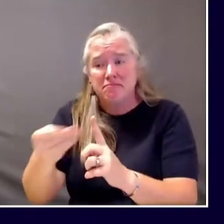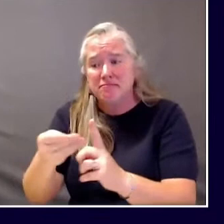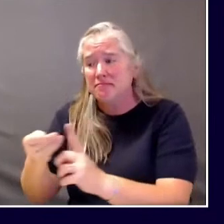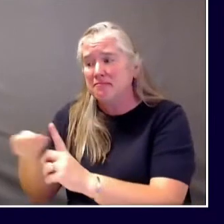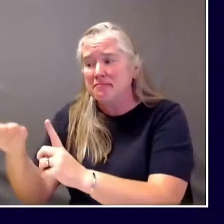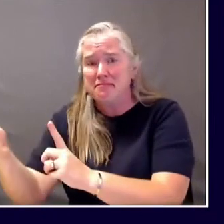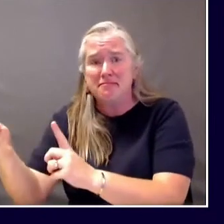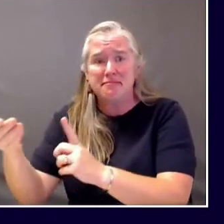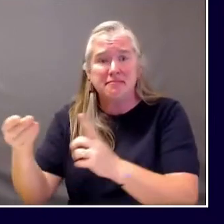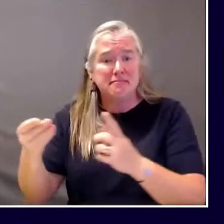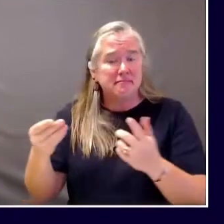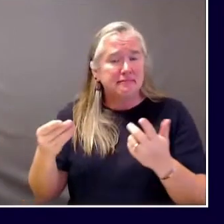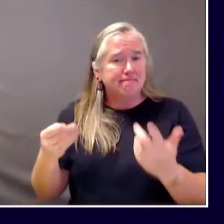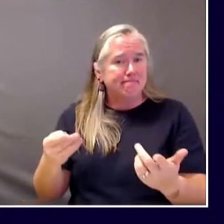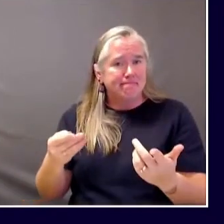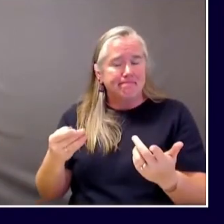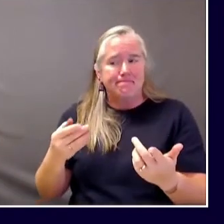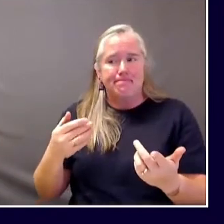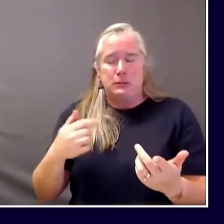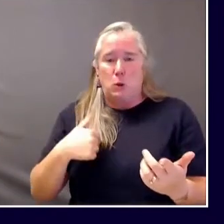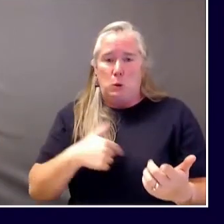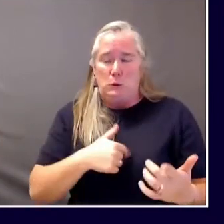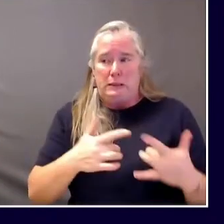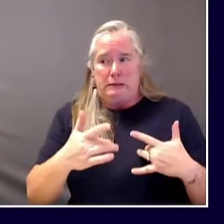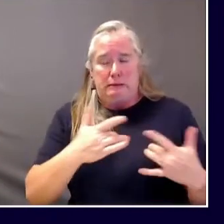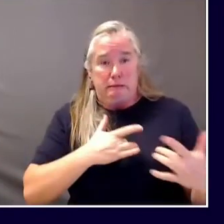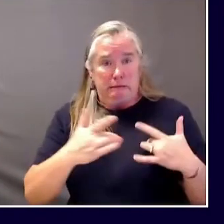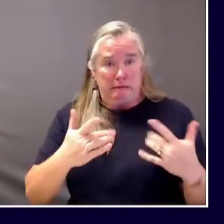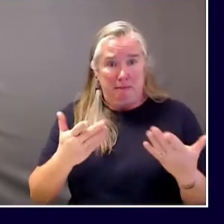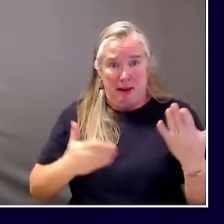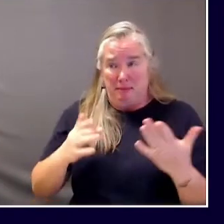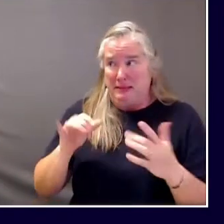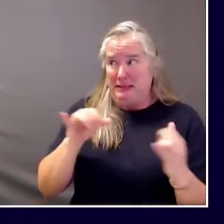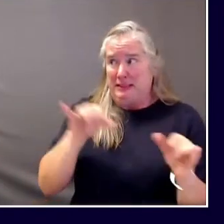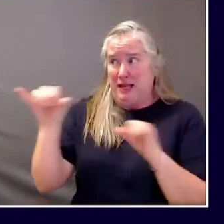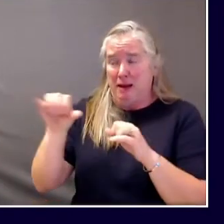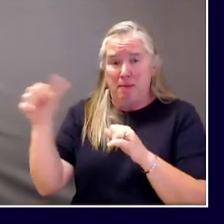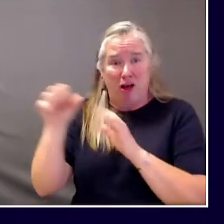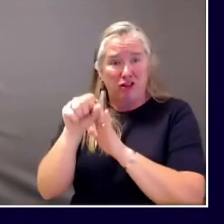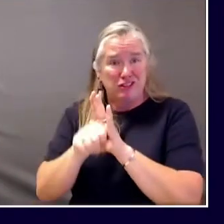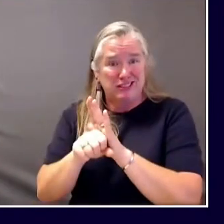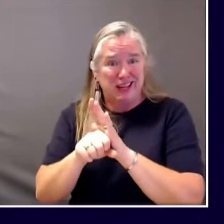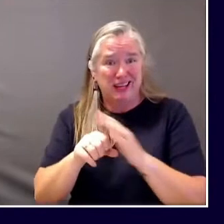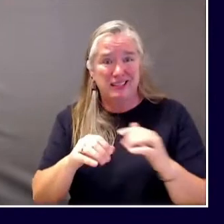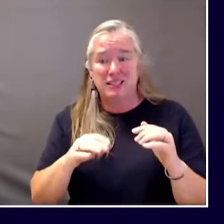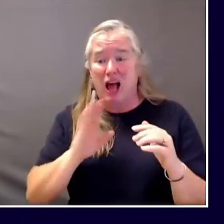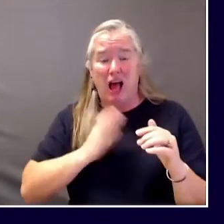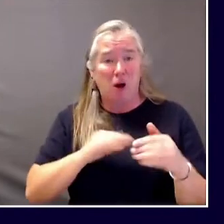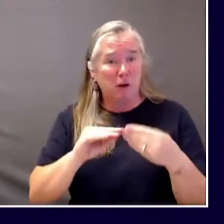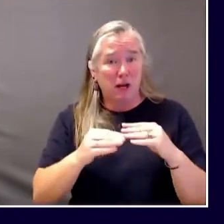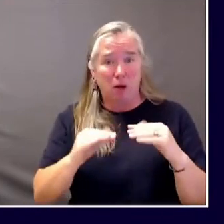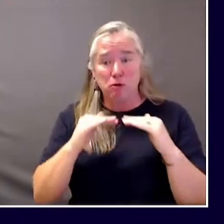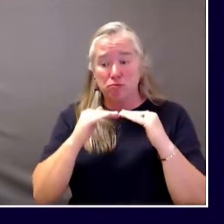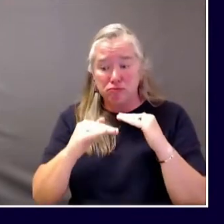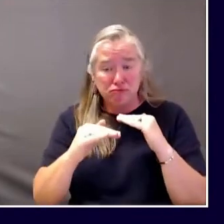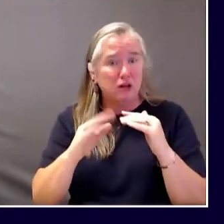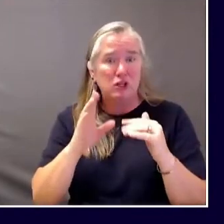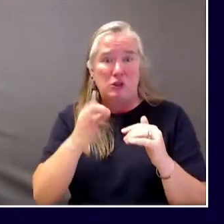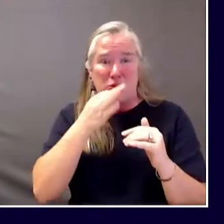following the route of other states in entering another wave of the virus